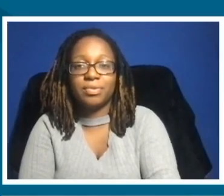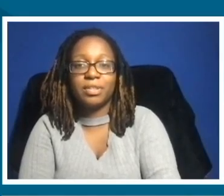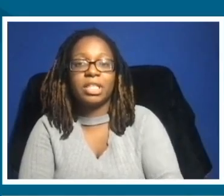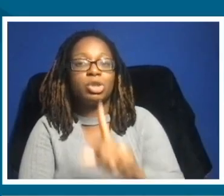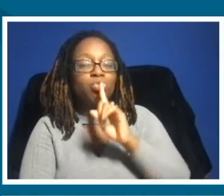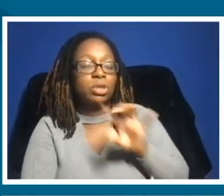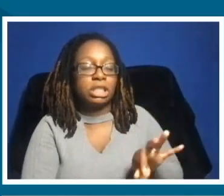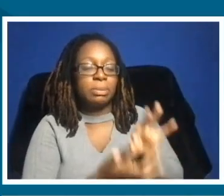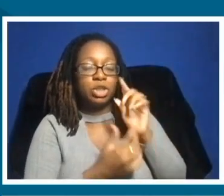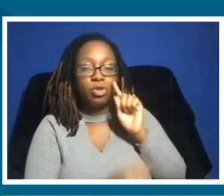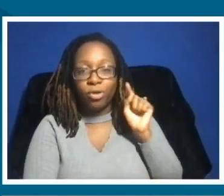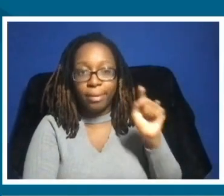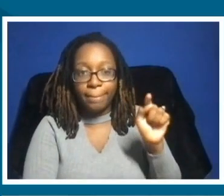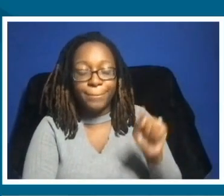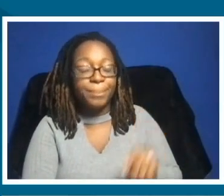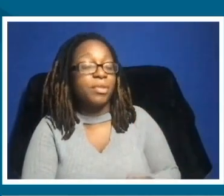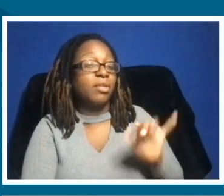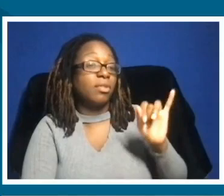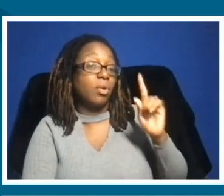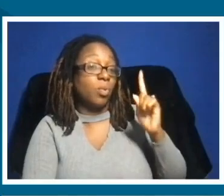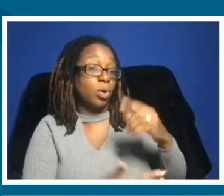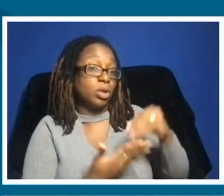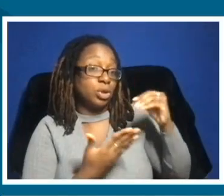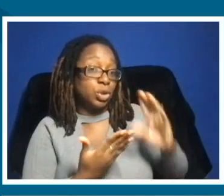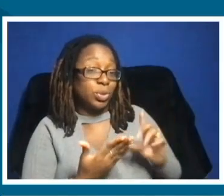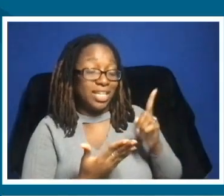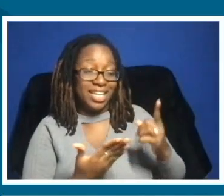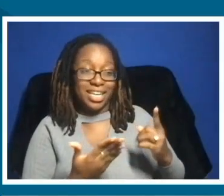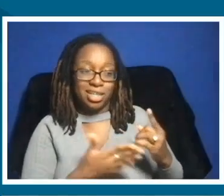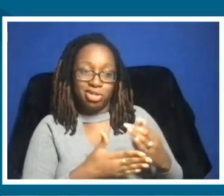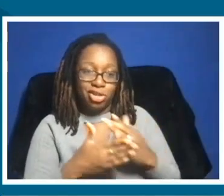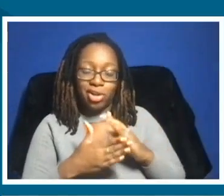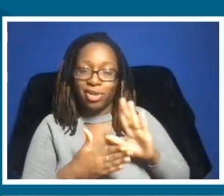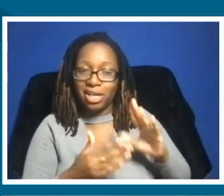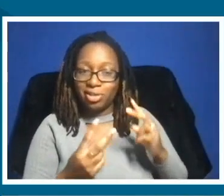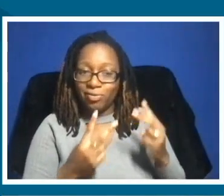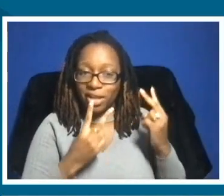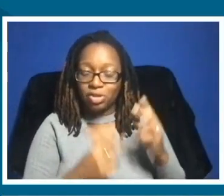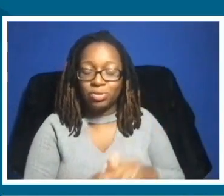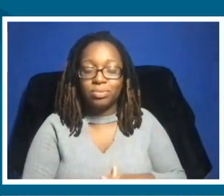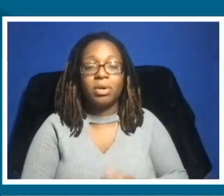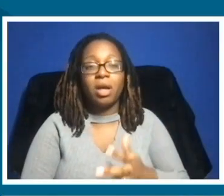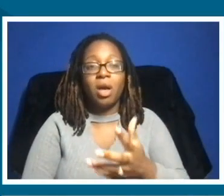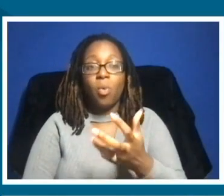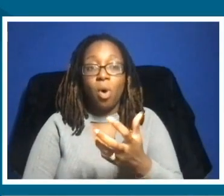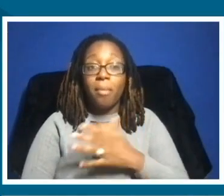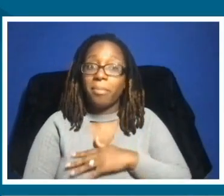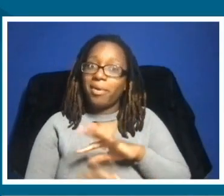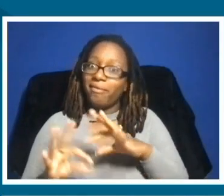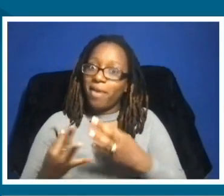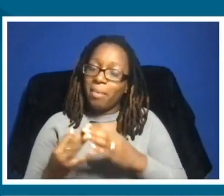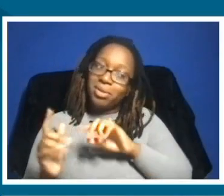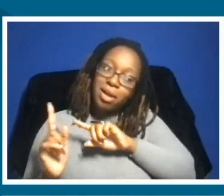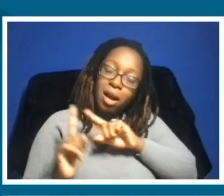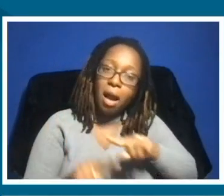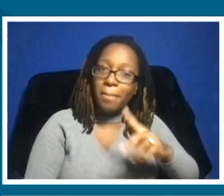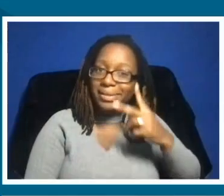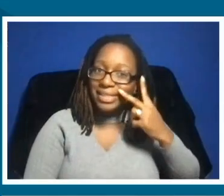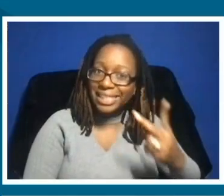student shared in his written reflection he says i would like to bring my family to visit